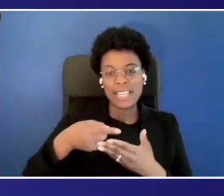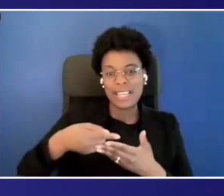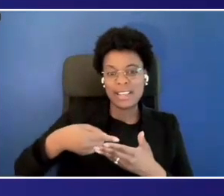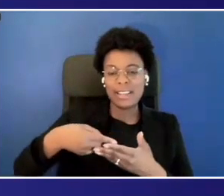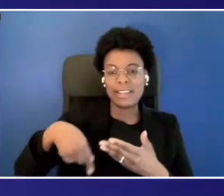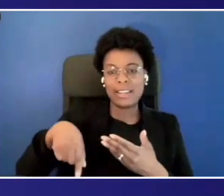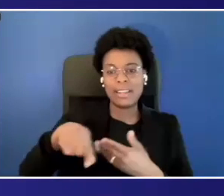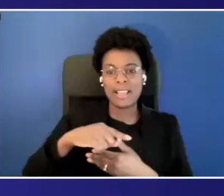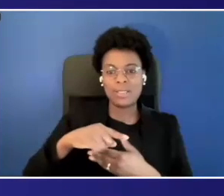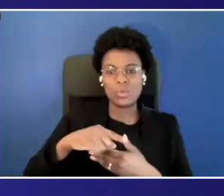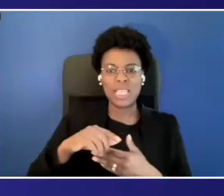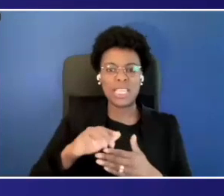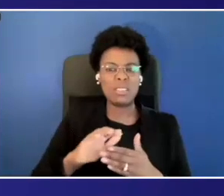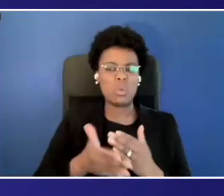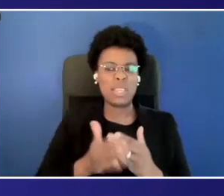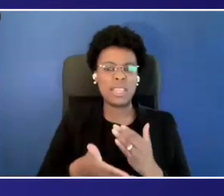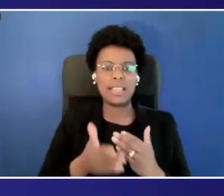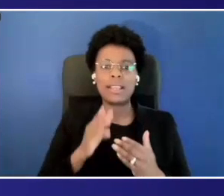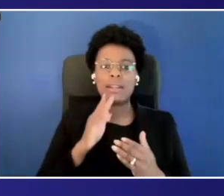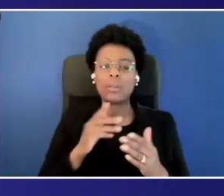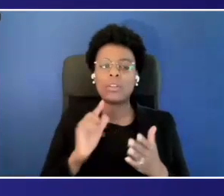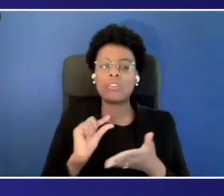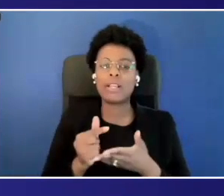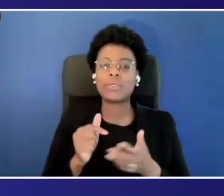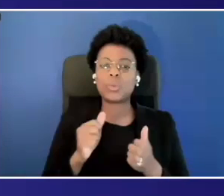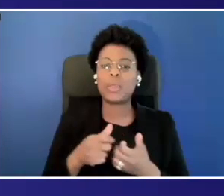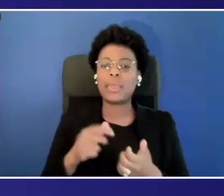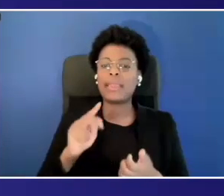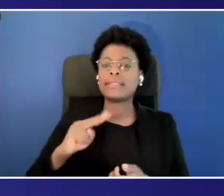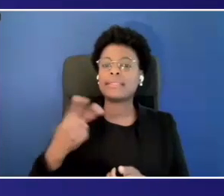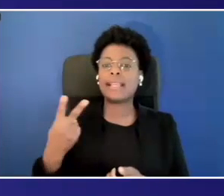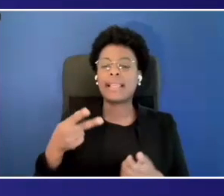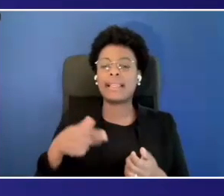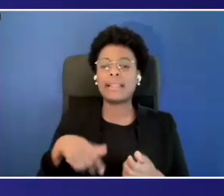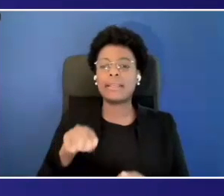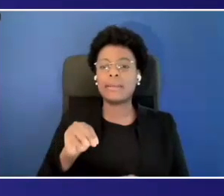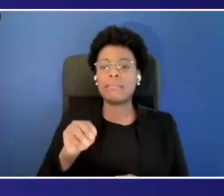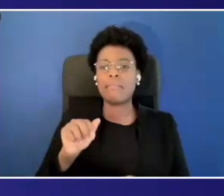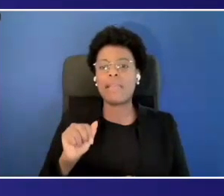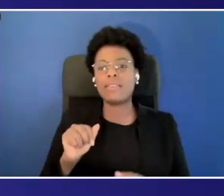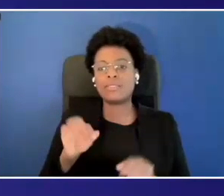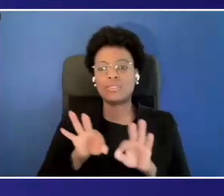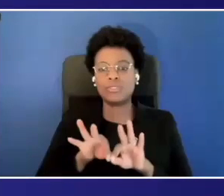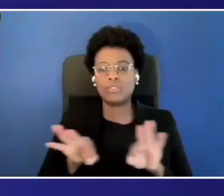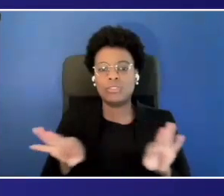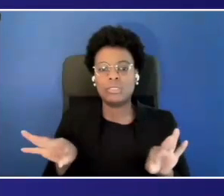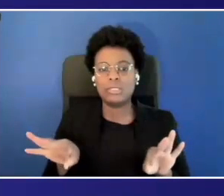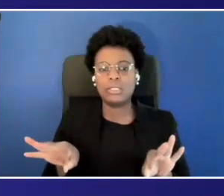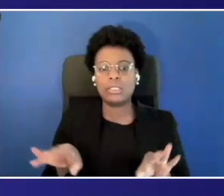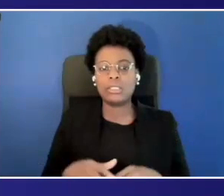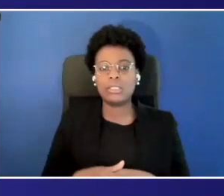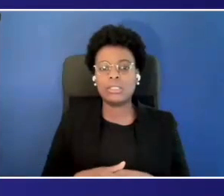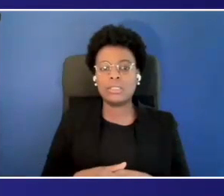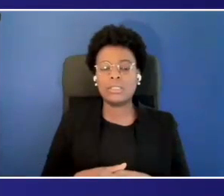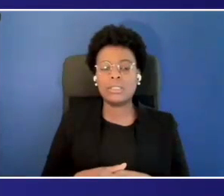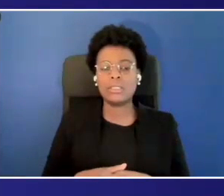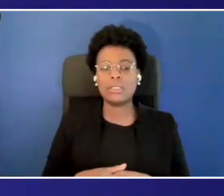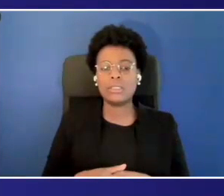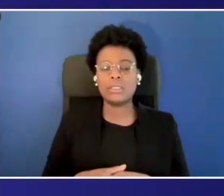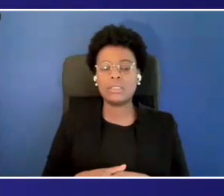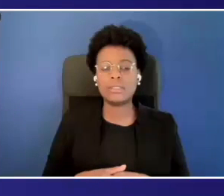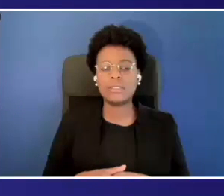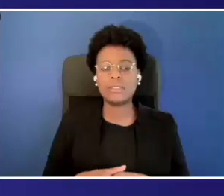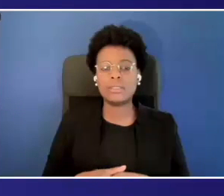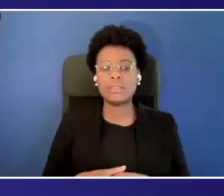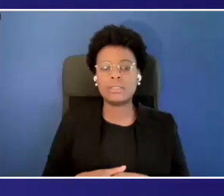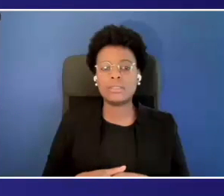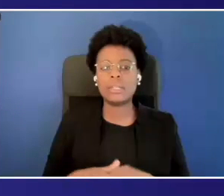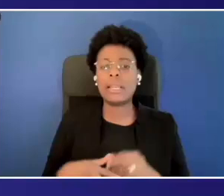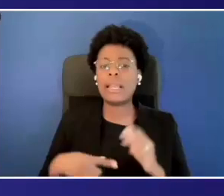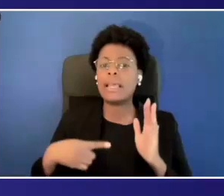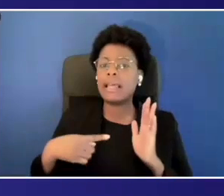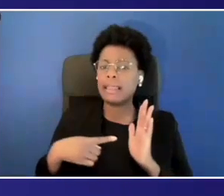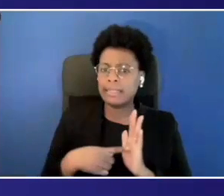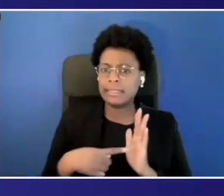And the way that the debt has shaped. The economic experience I am unable to buy a house.